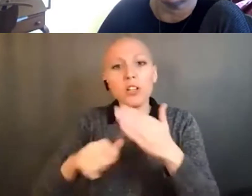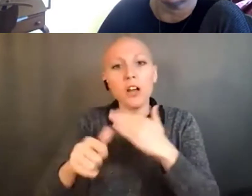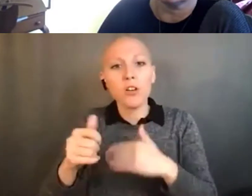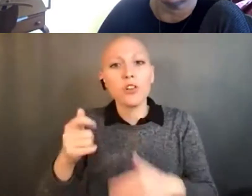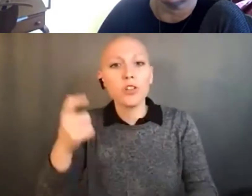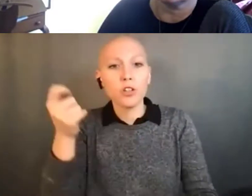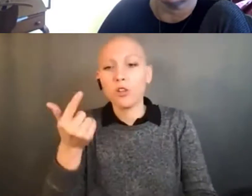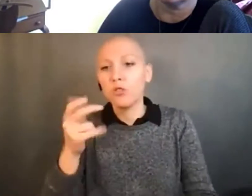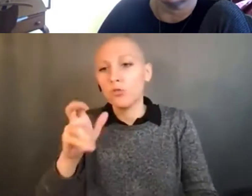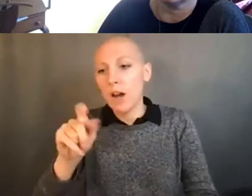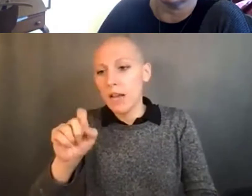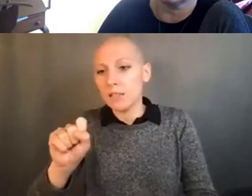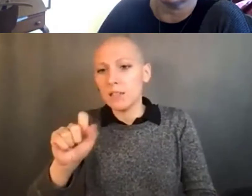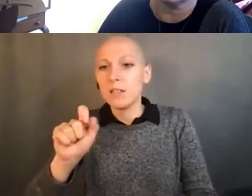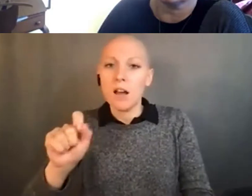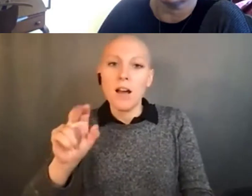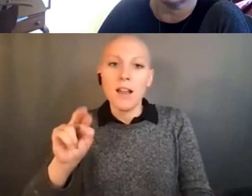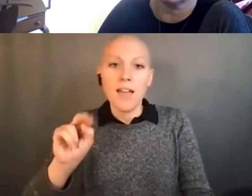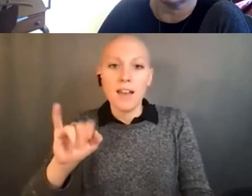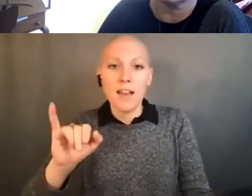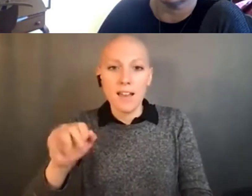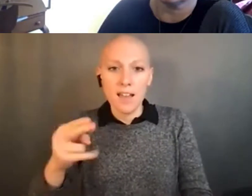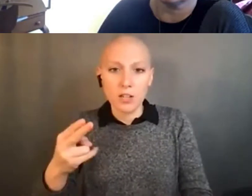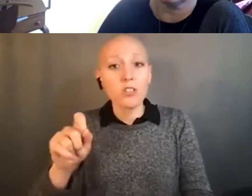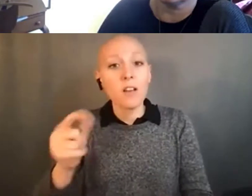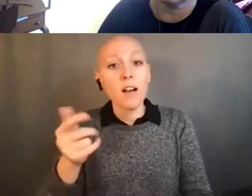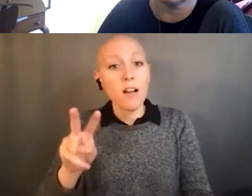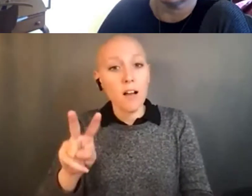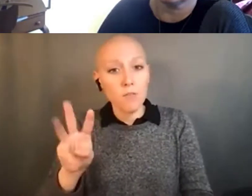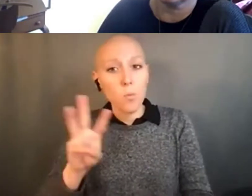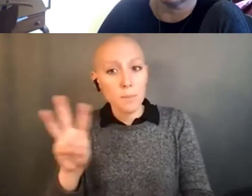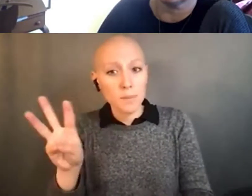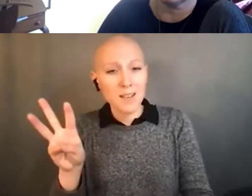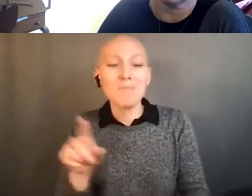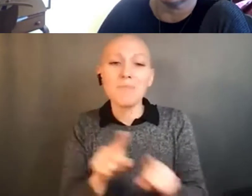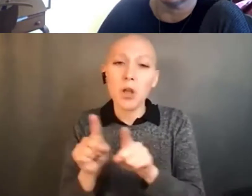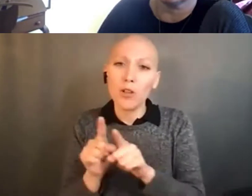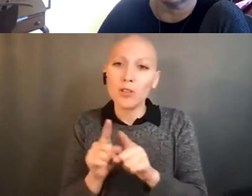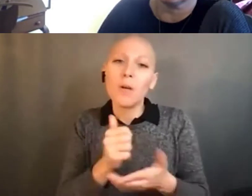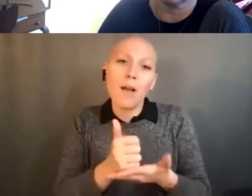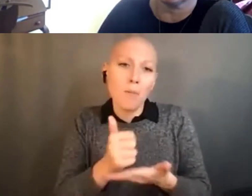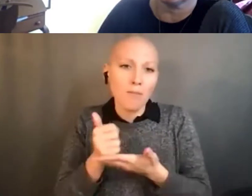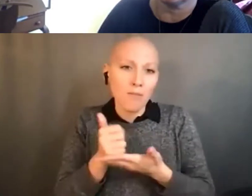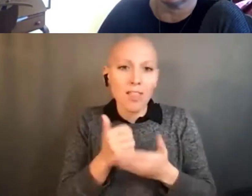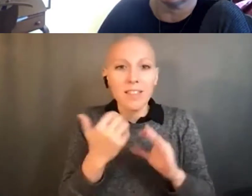As well as, the helpful e-mail addresses to reach out with inquiries that were in our presentation slides.